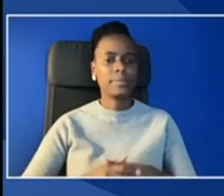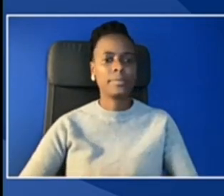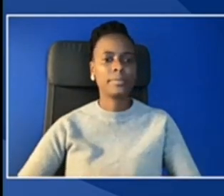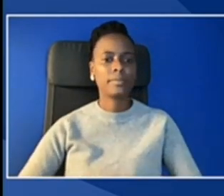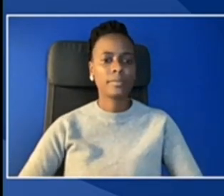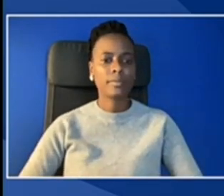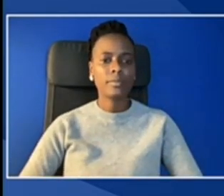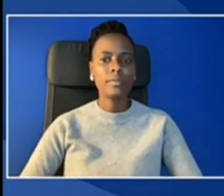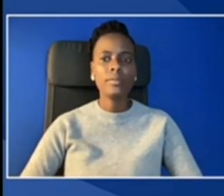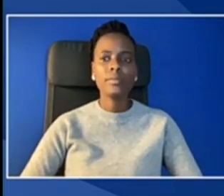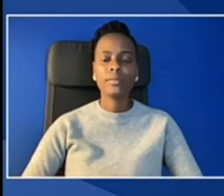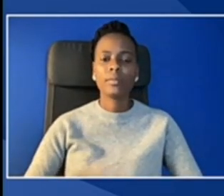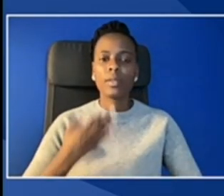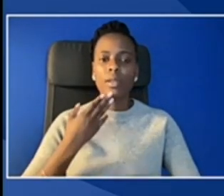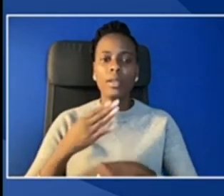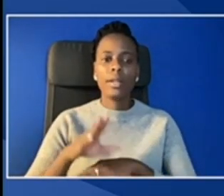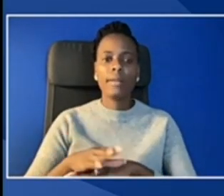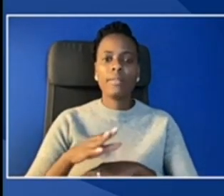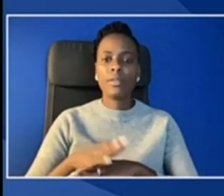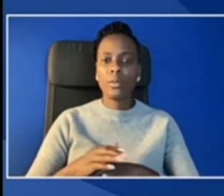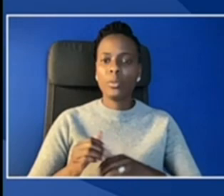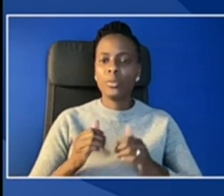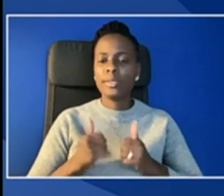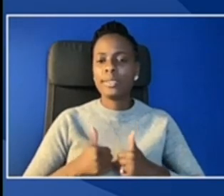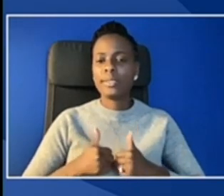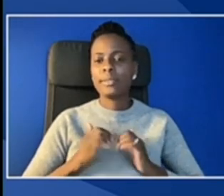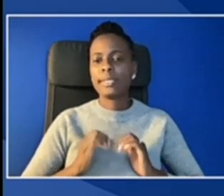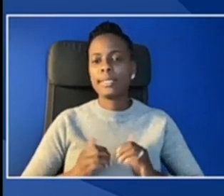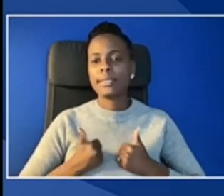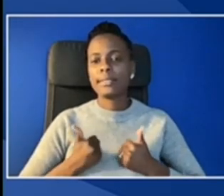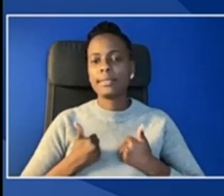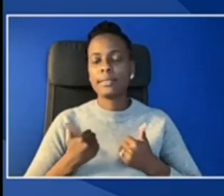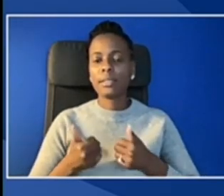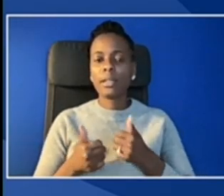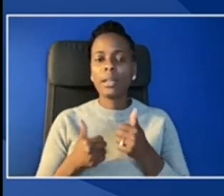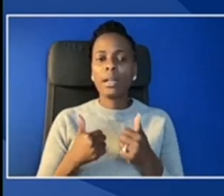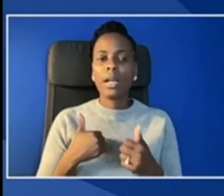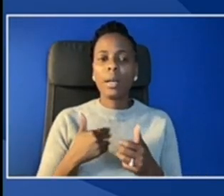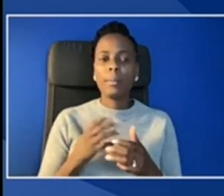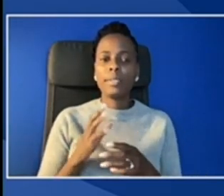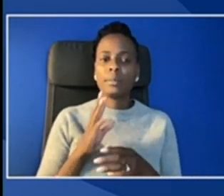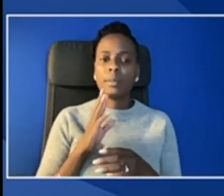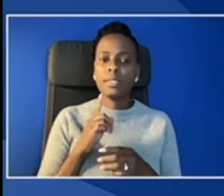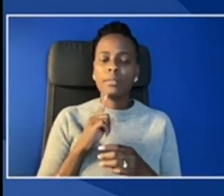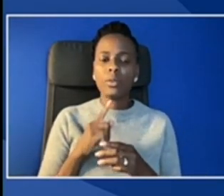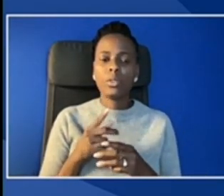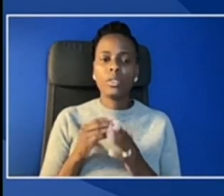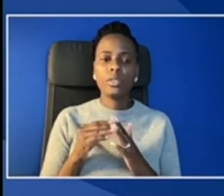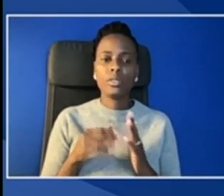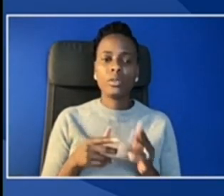Good afternoon, fellow citizens. I speak today to advocate for student loan debt relief as a crucial step towards addressing the homelessness crisis and